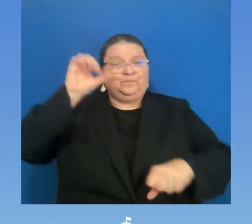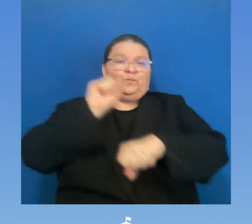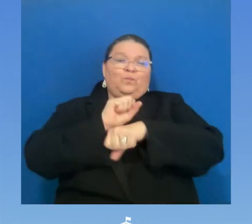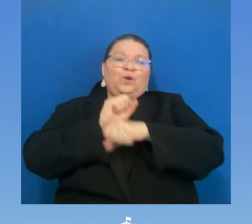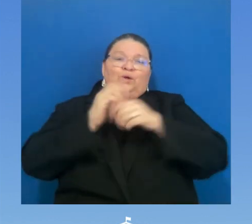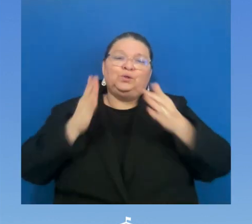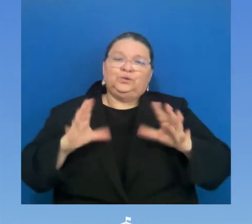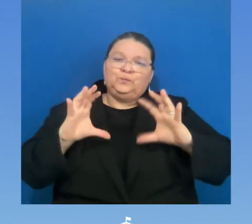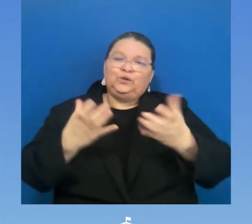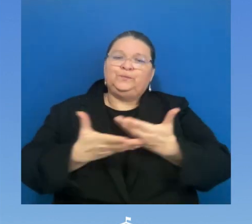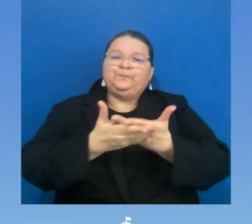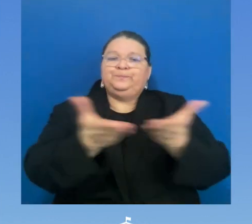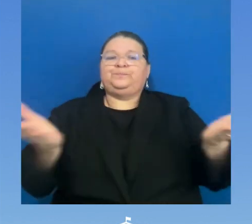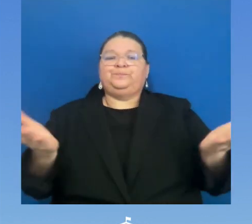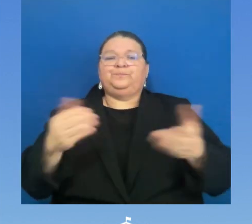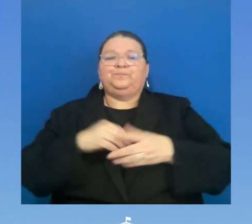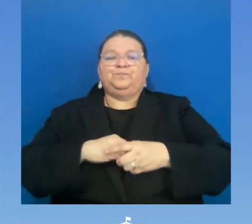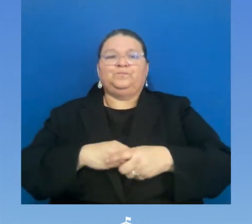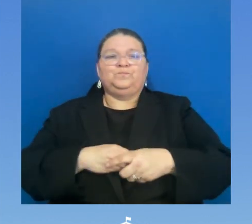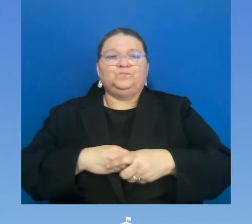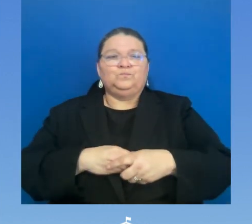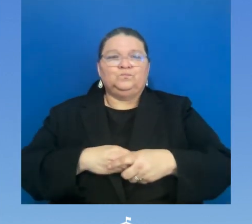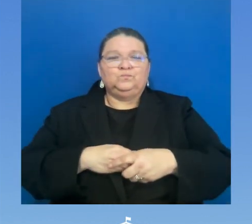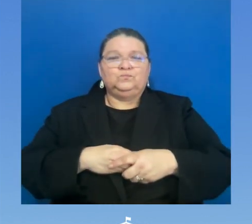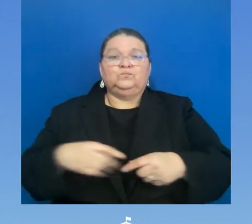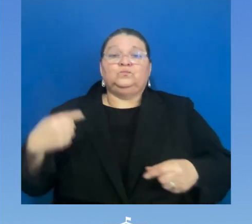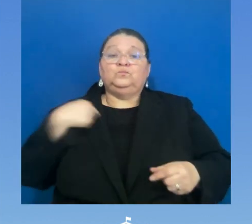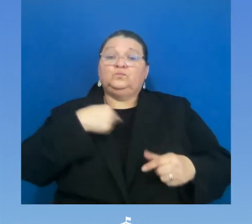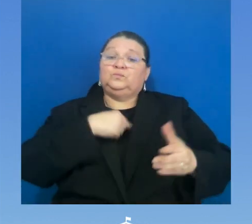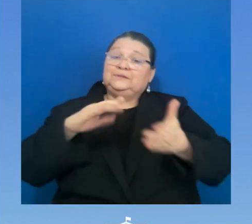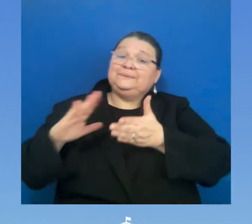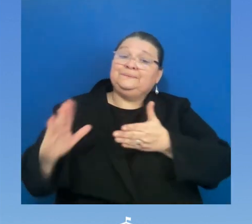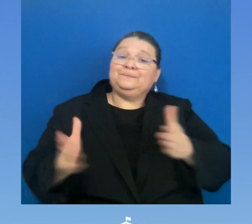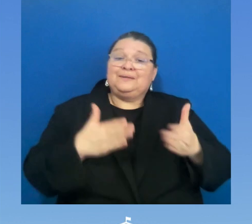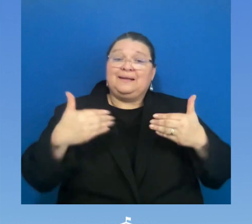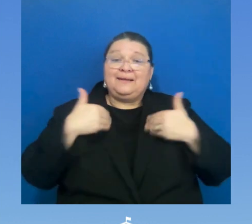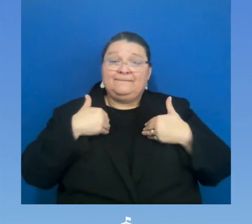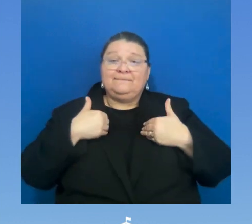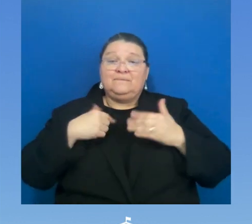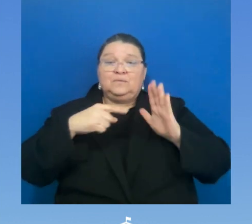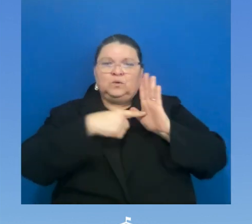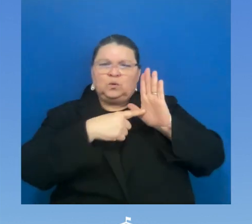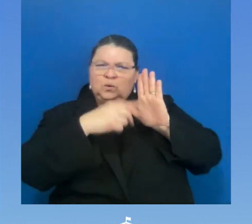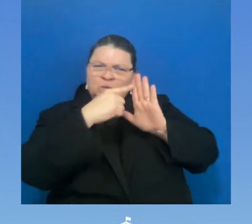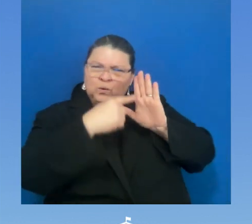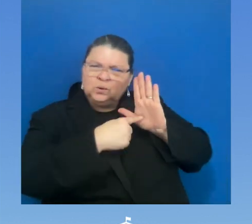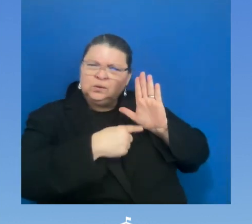to our regulations that address the use of prior salary history and the hiring and pace setting process.